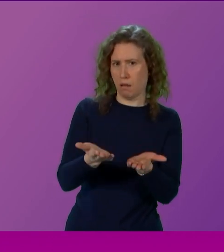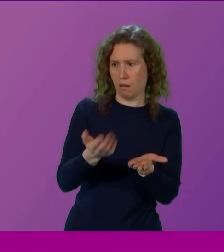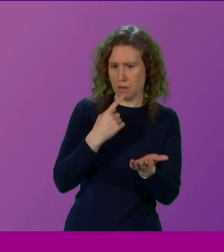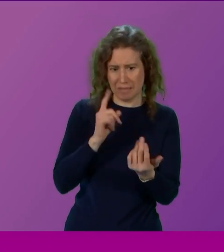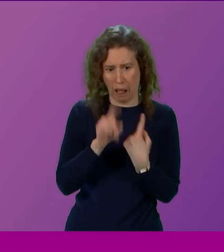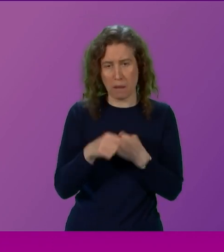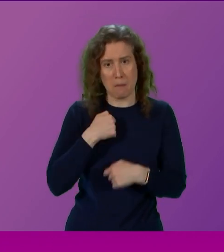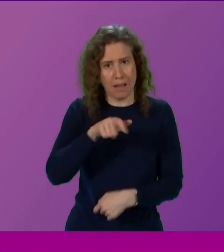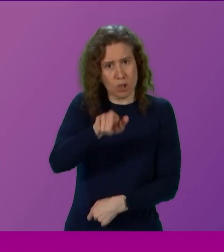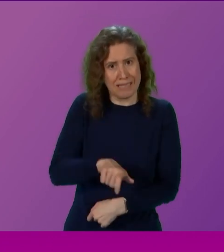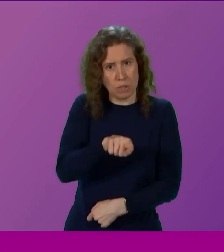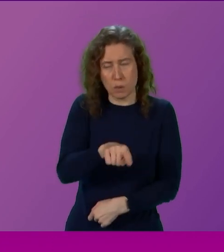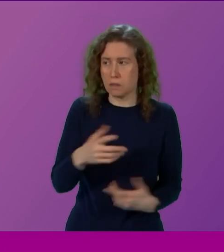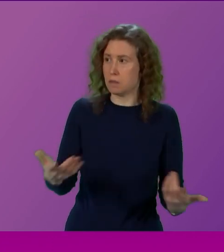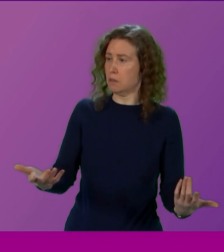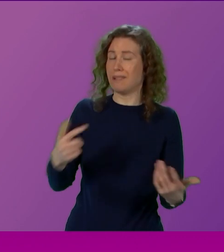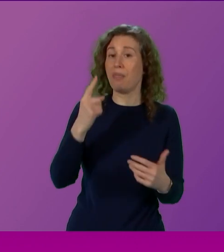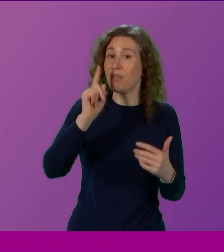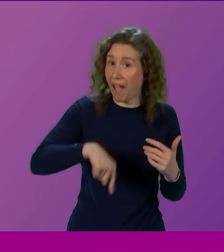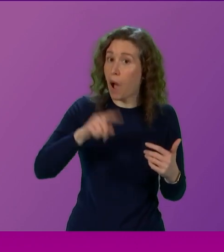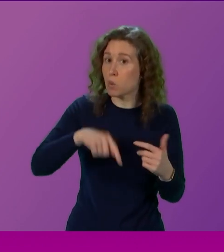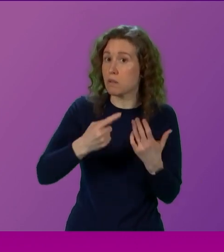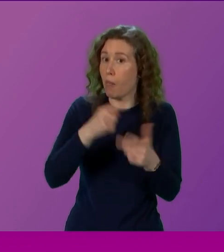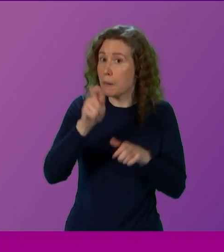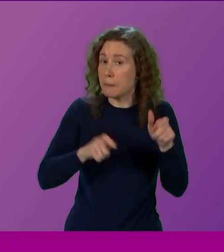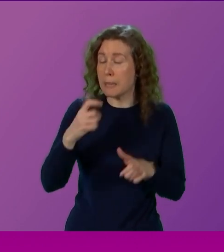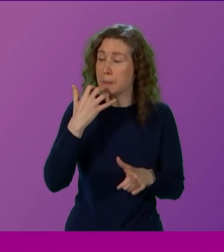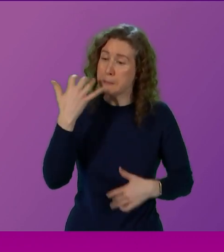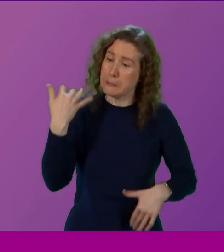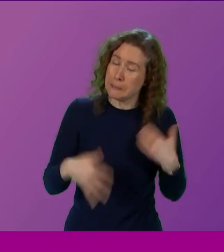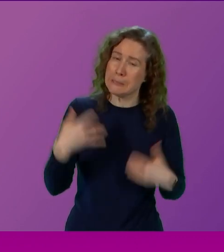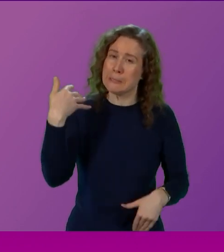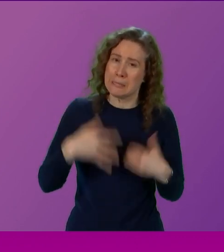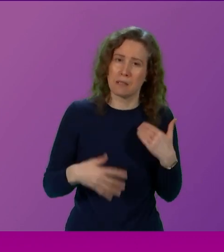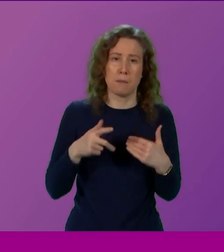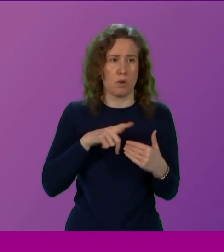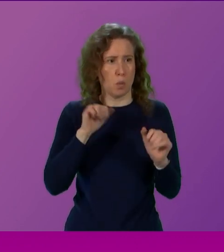constituent and to the thousands of other people who are suffering in pain on those waiting lists?